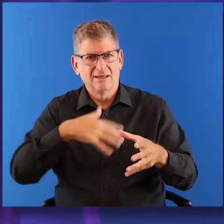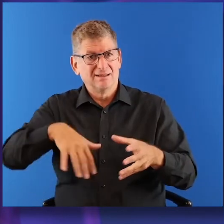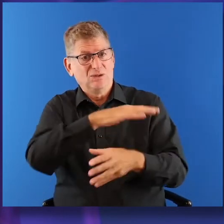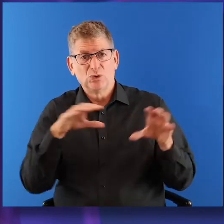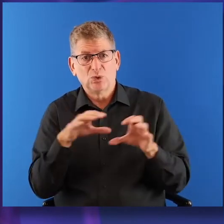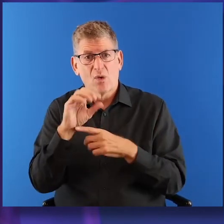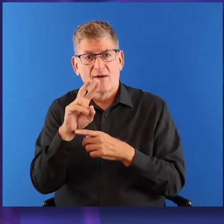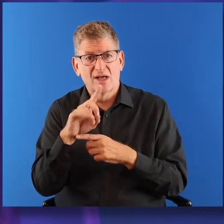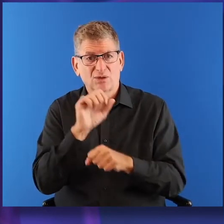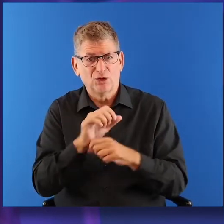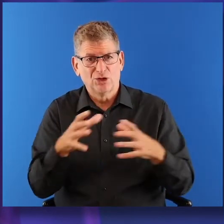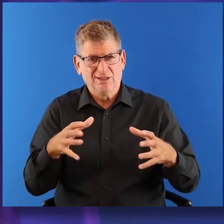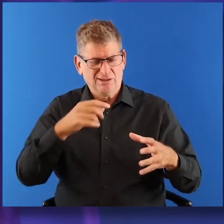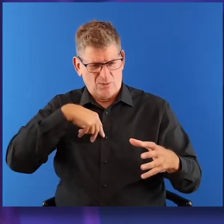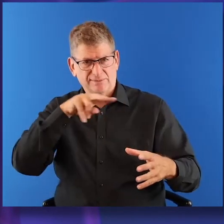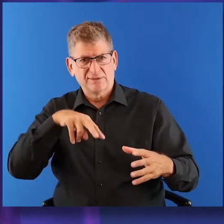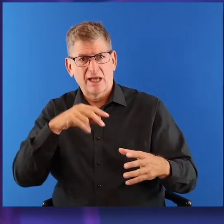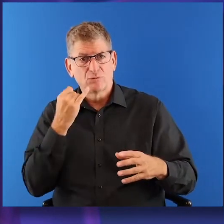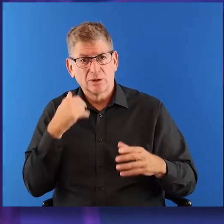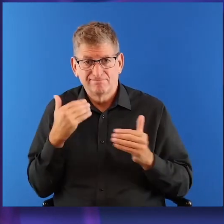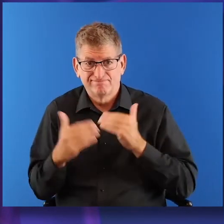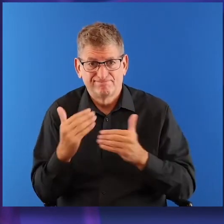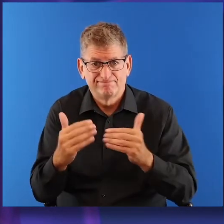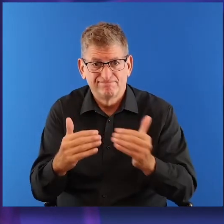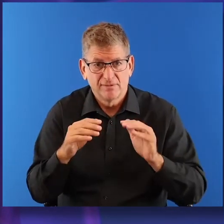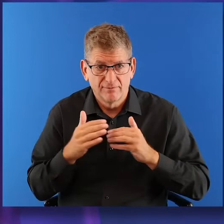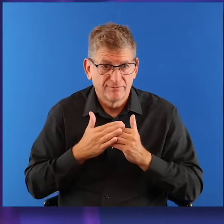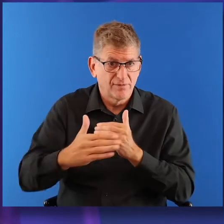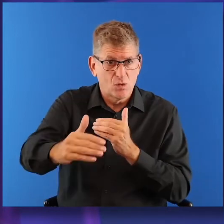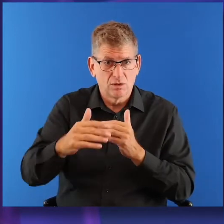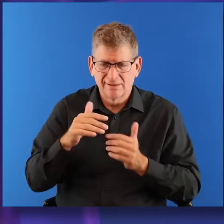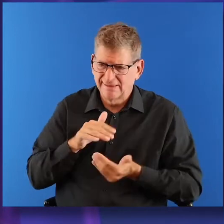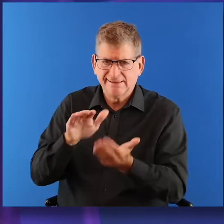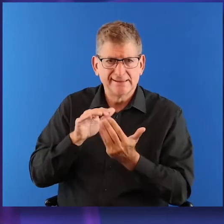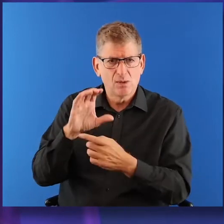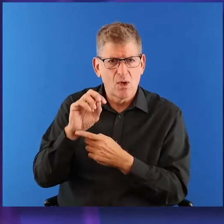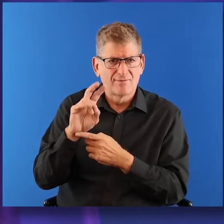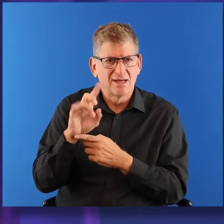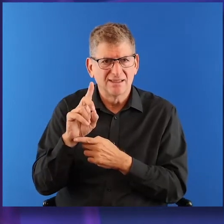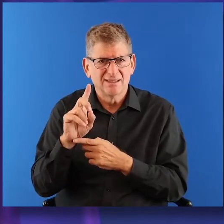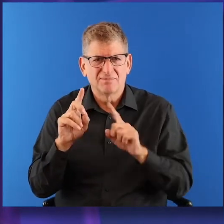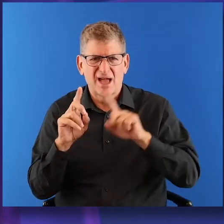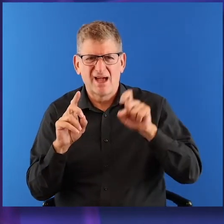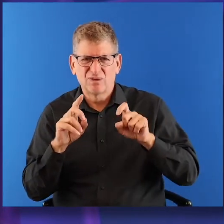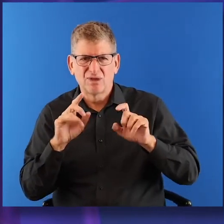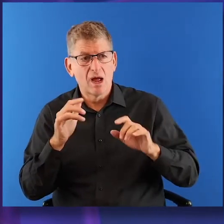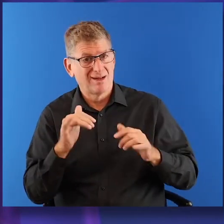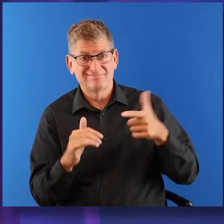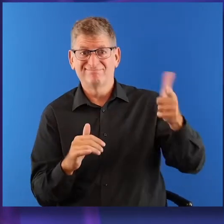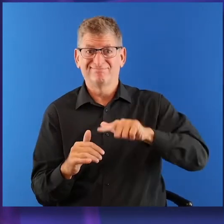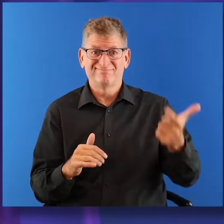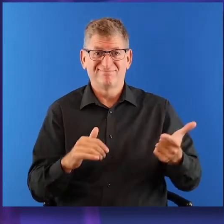continue to address COVID, but also as we address monkeypox, as we address flu, as we address the crisis